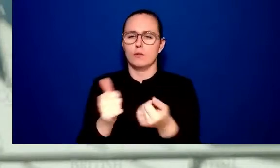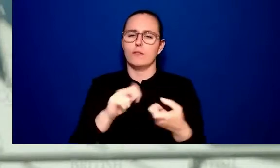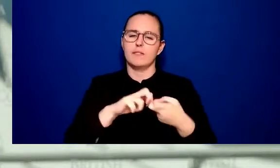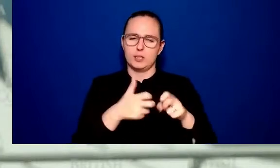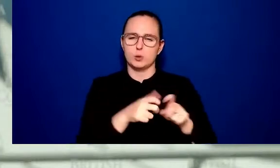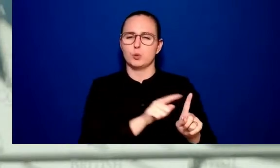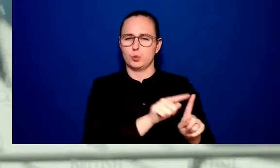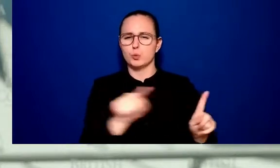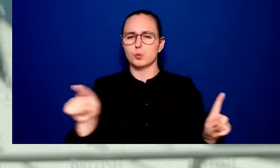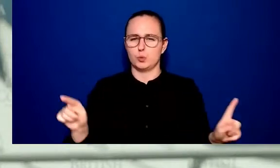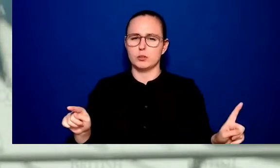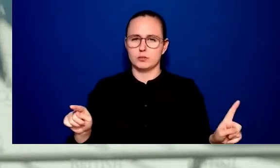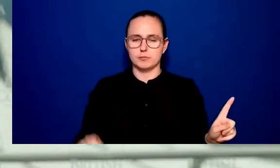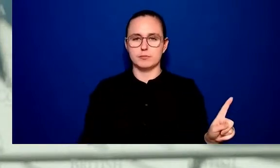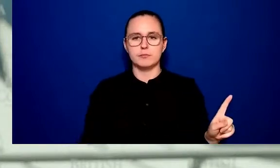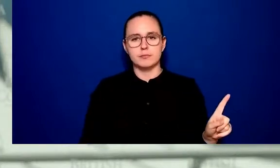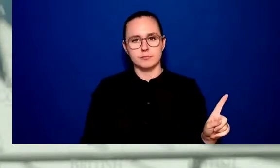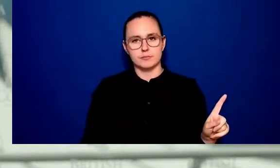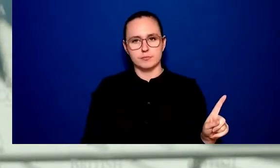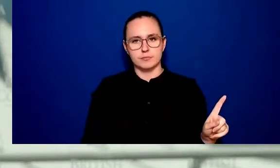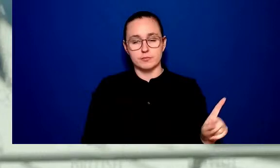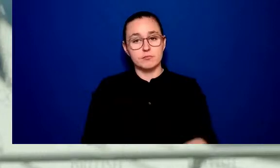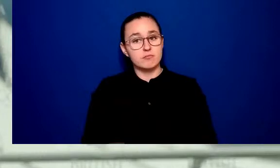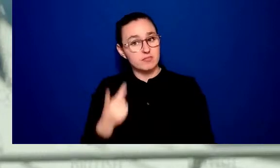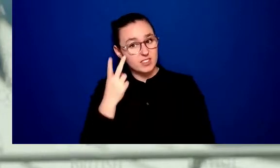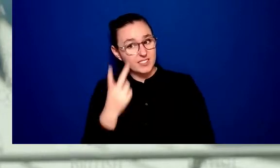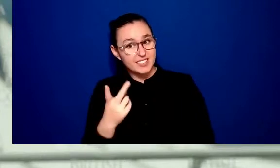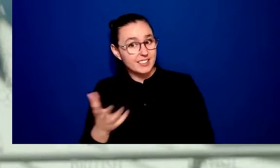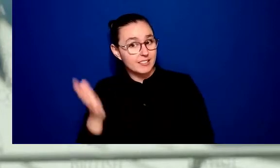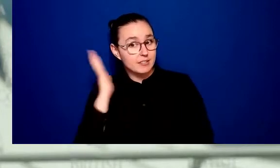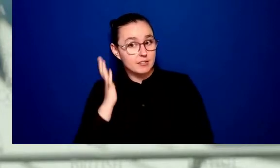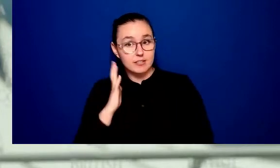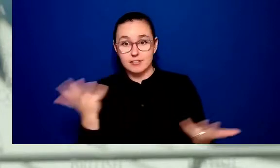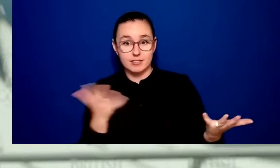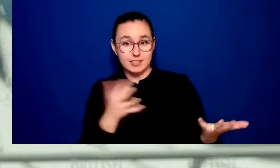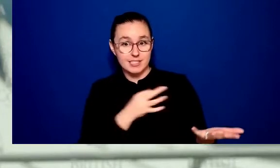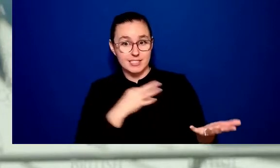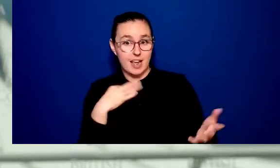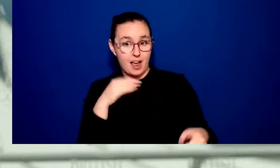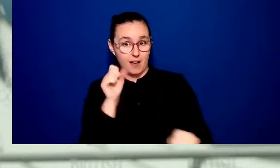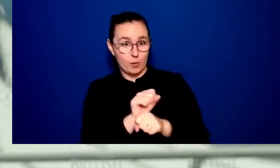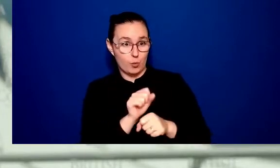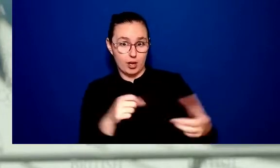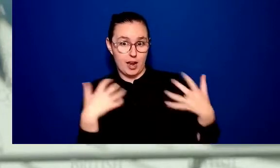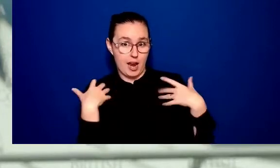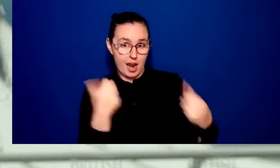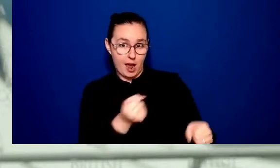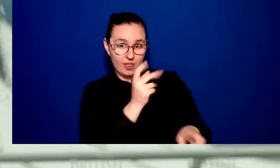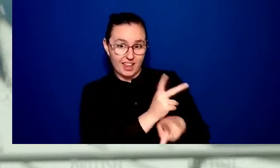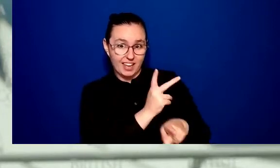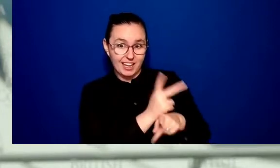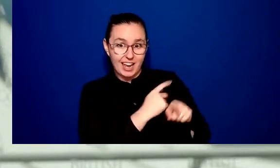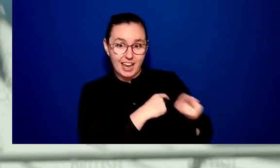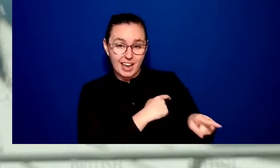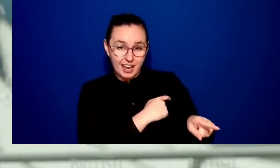care workers who had questions. And now needed to make a decision, and most of them